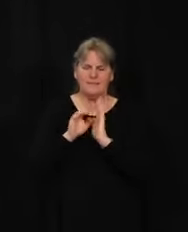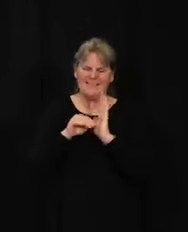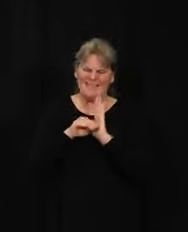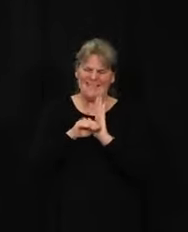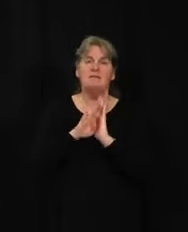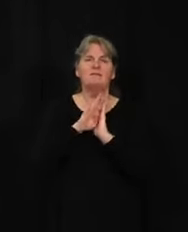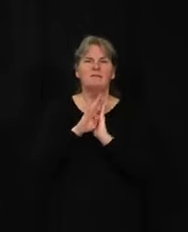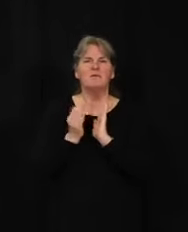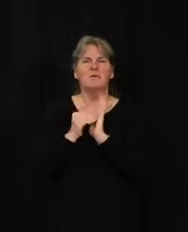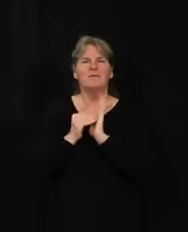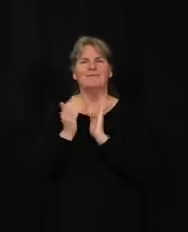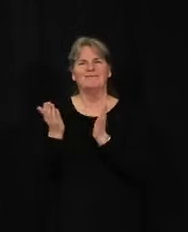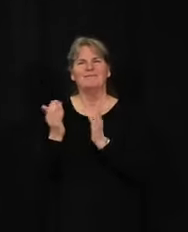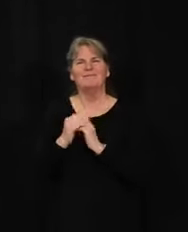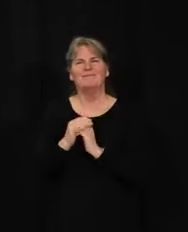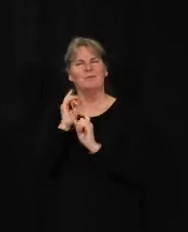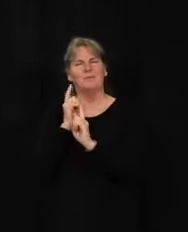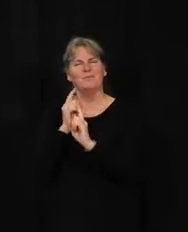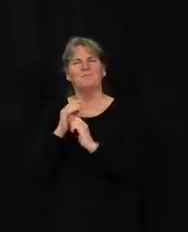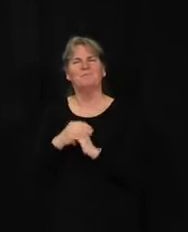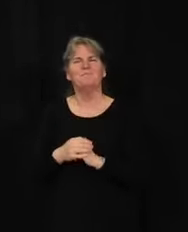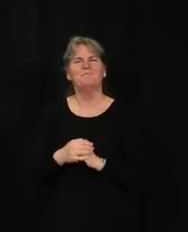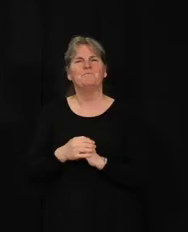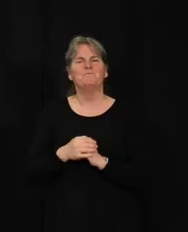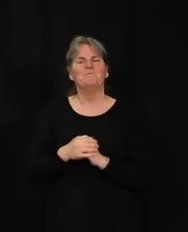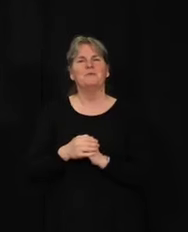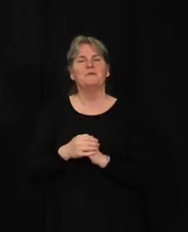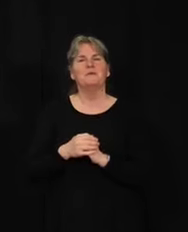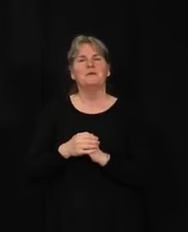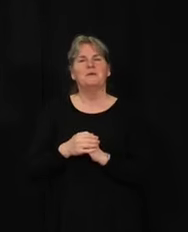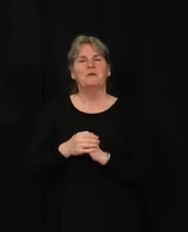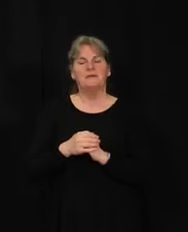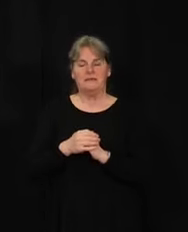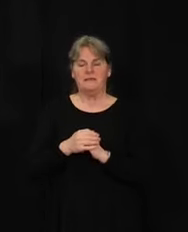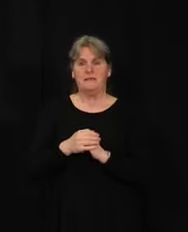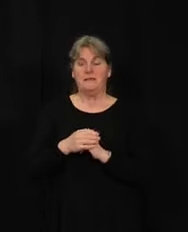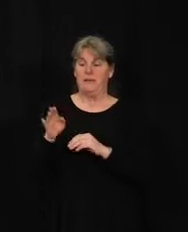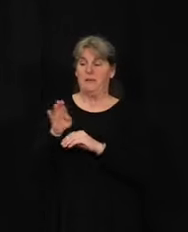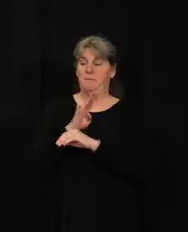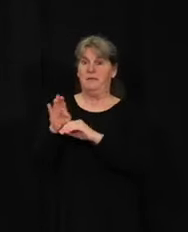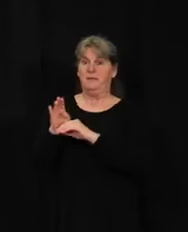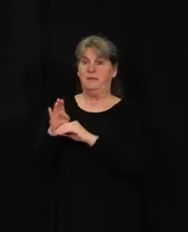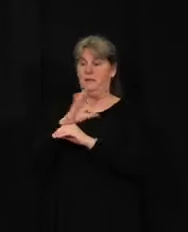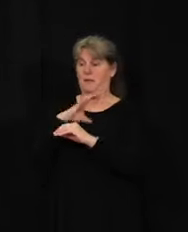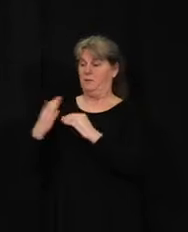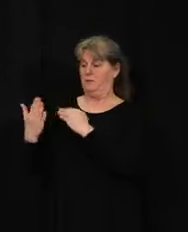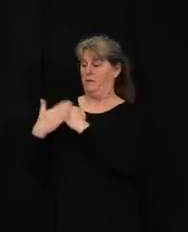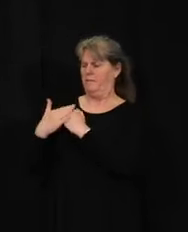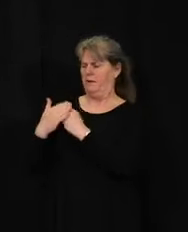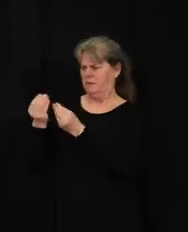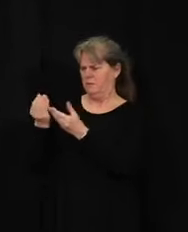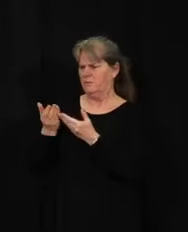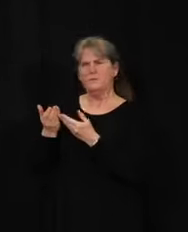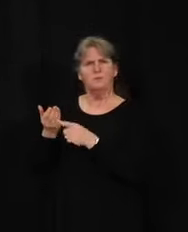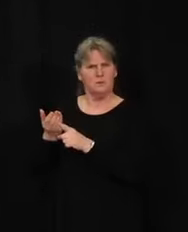this pandemic. There is a strong understanding, from the business advisory Council, that we need to proceed